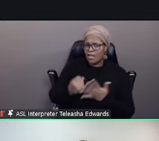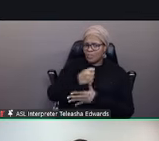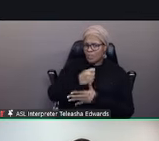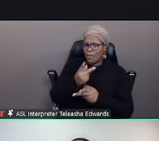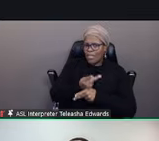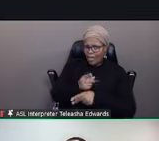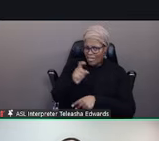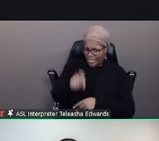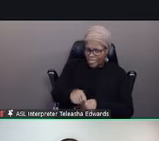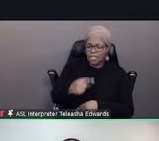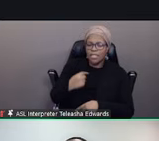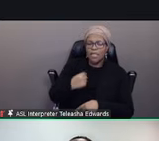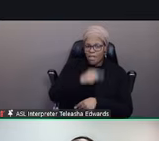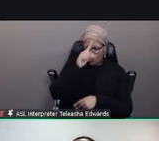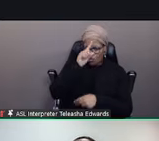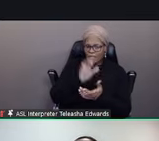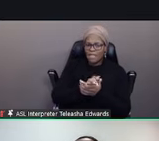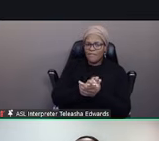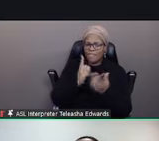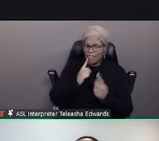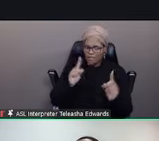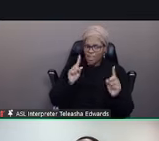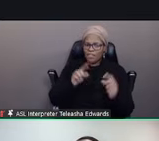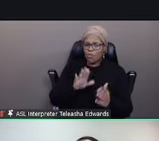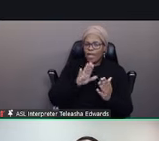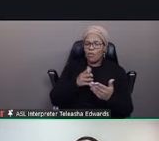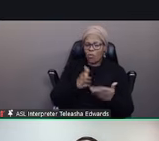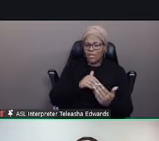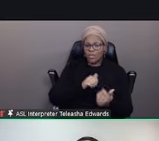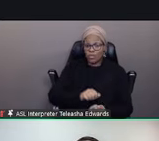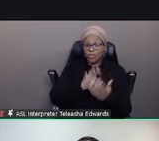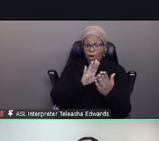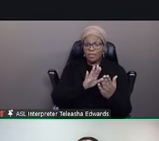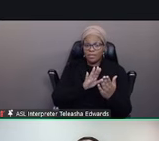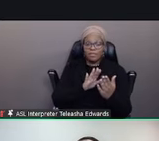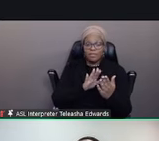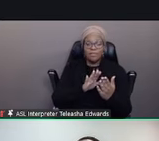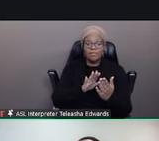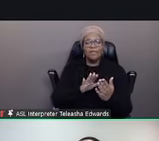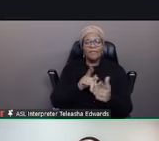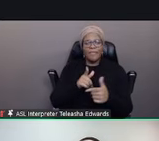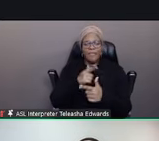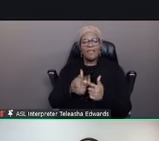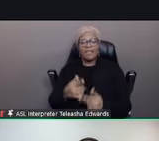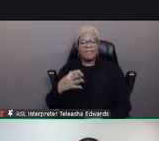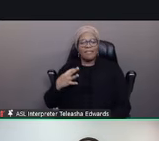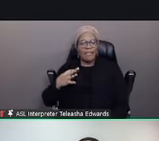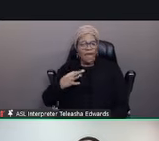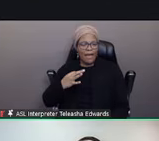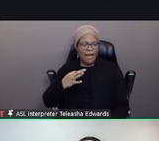this is going to be an effective way to address those chronic needs then um the application um